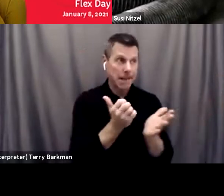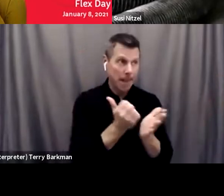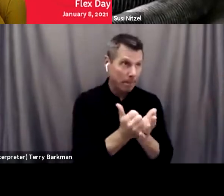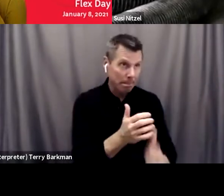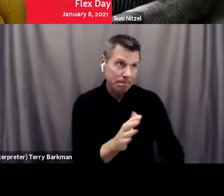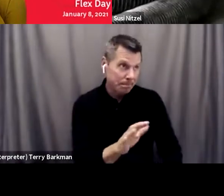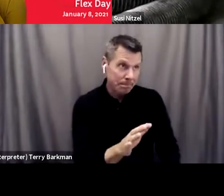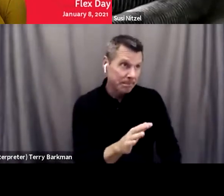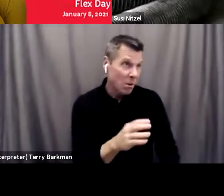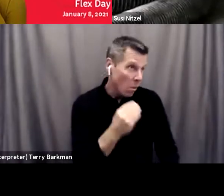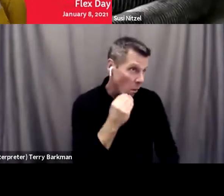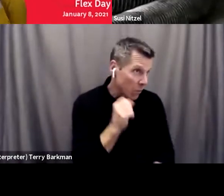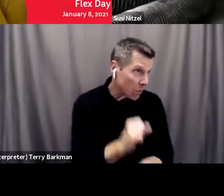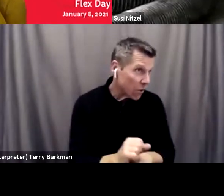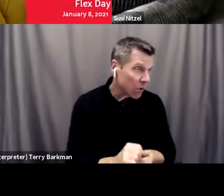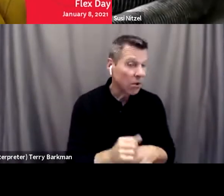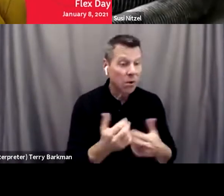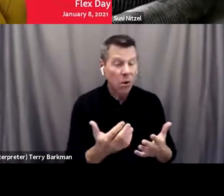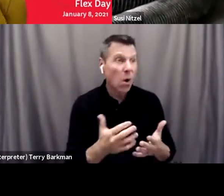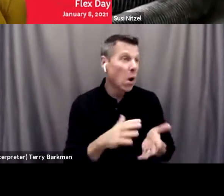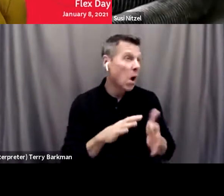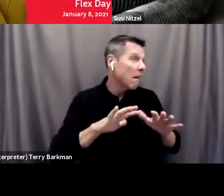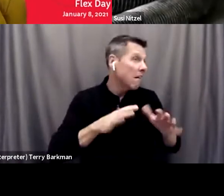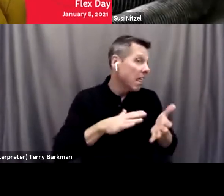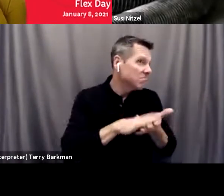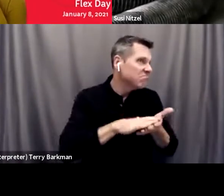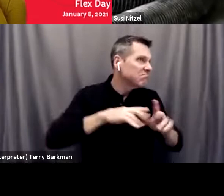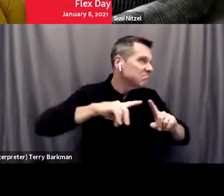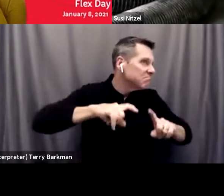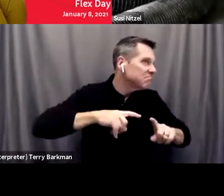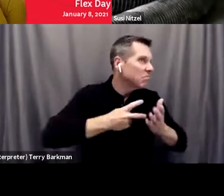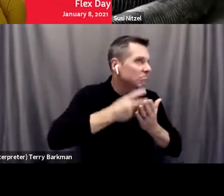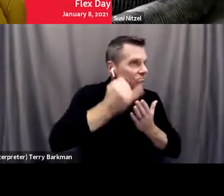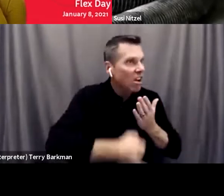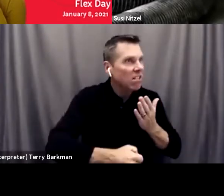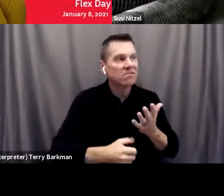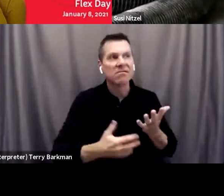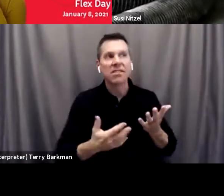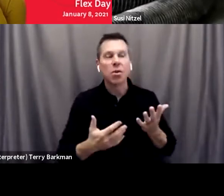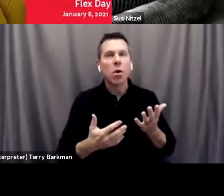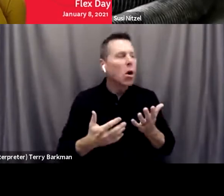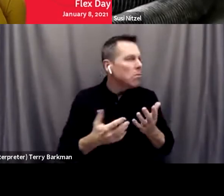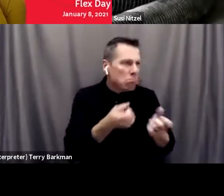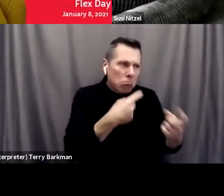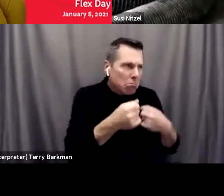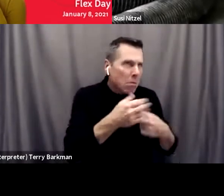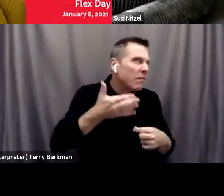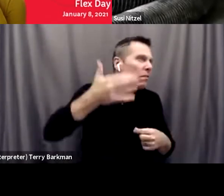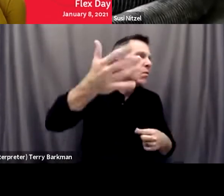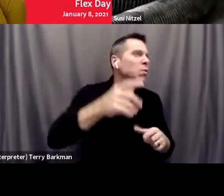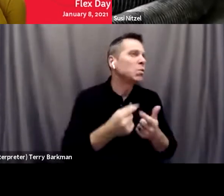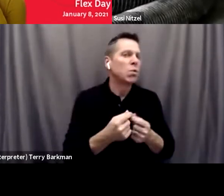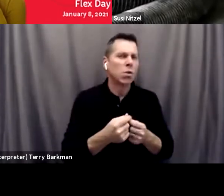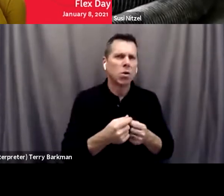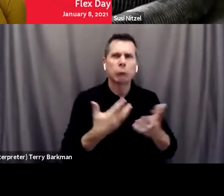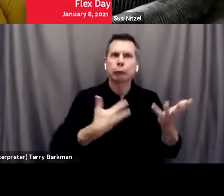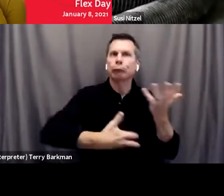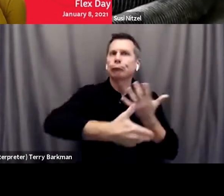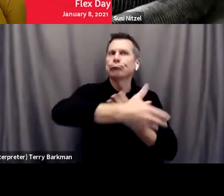homework or classwork or answering questions about the field and career. And, you know, we've kind of created that environment